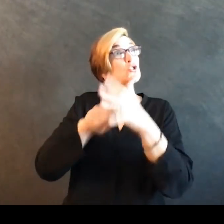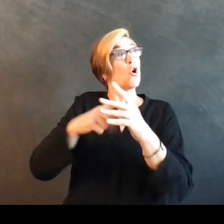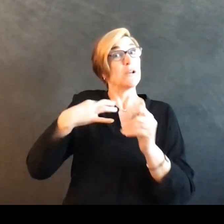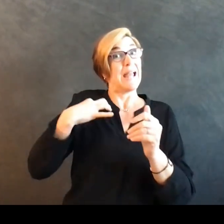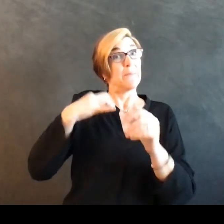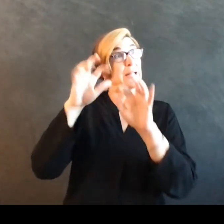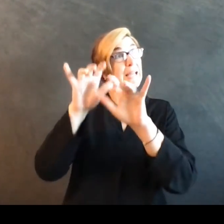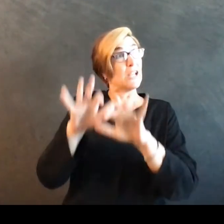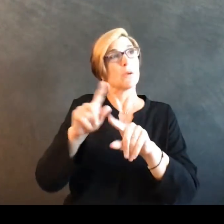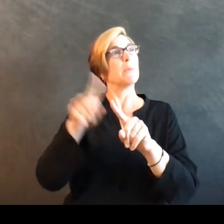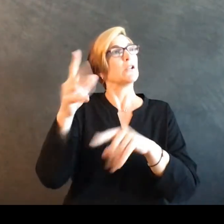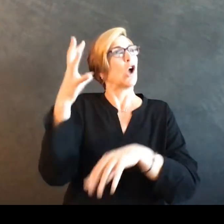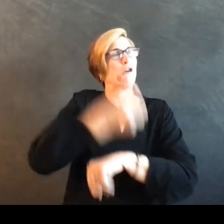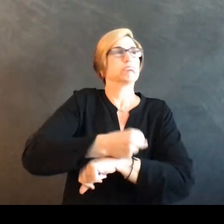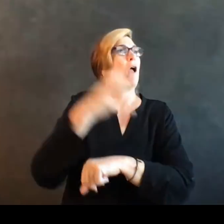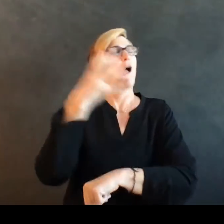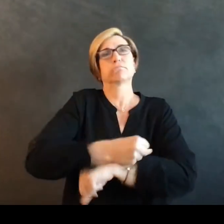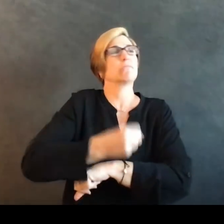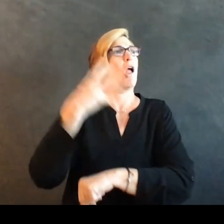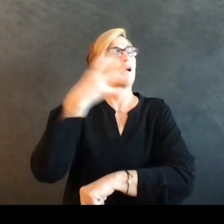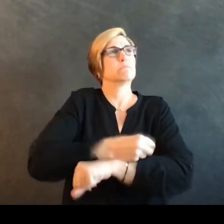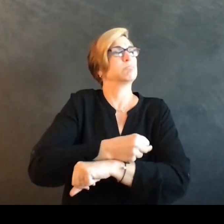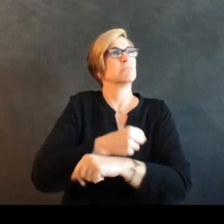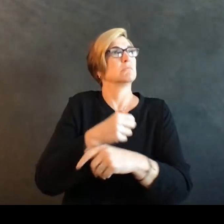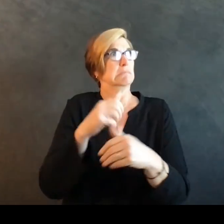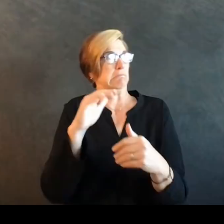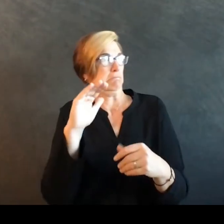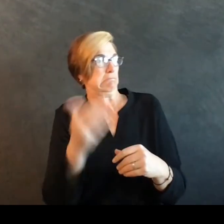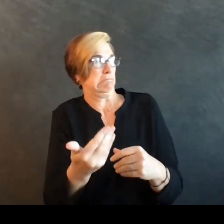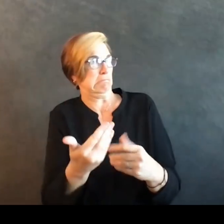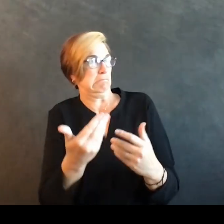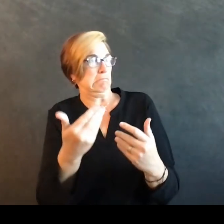I've heard of webinars going offline because there's just too many people on